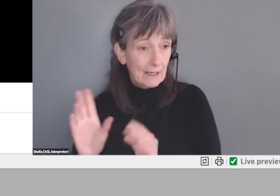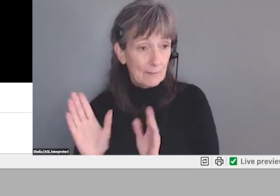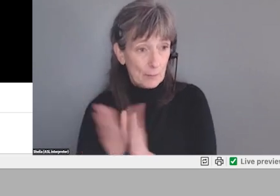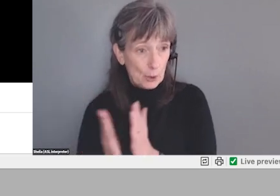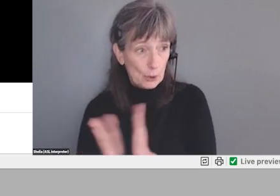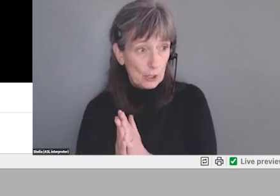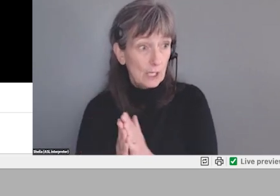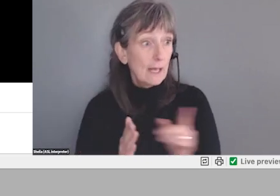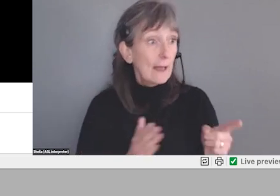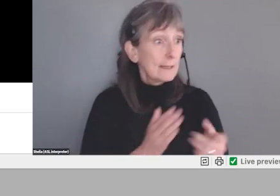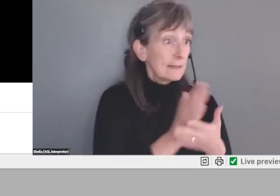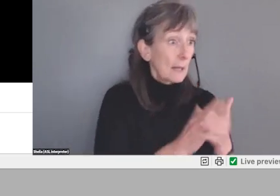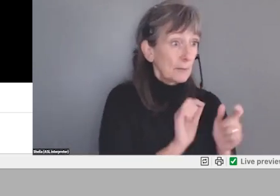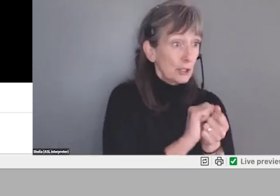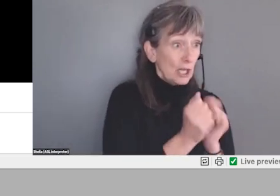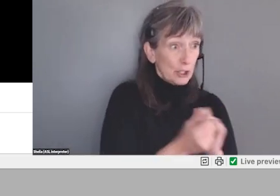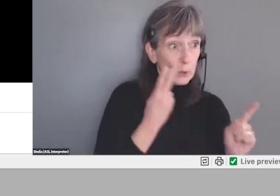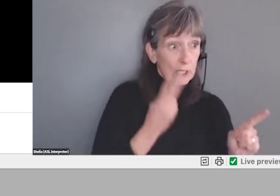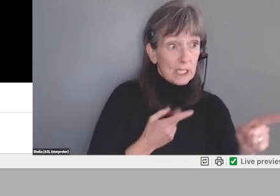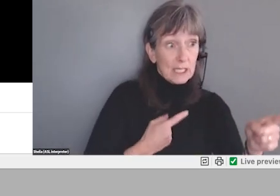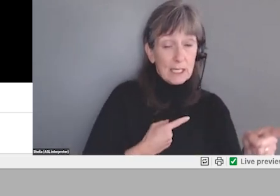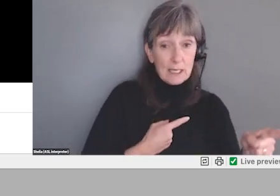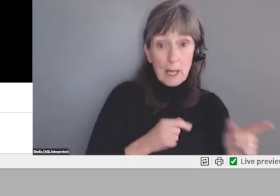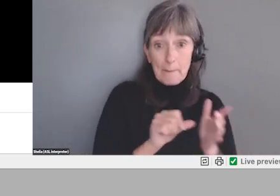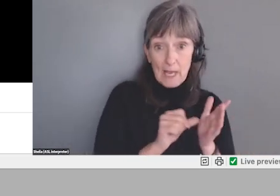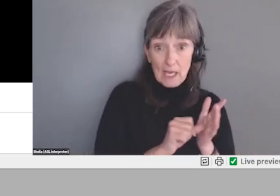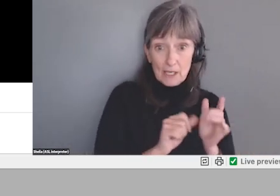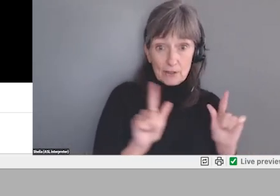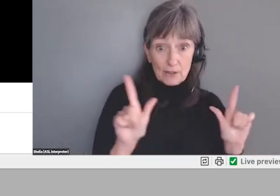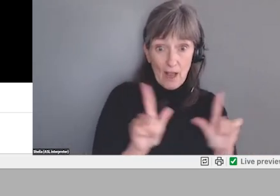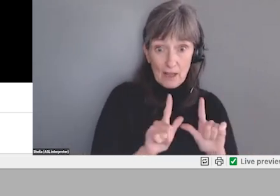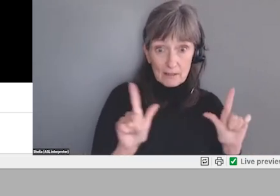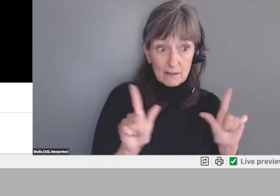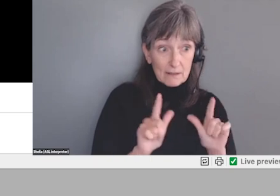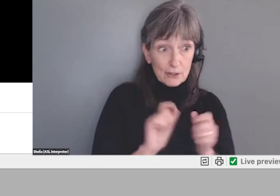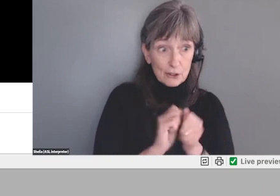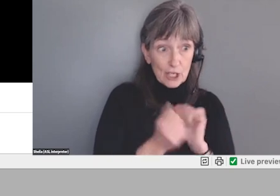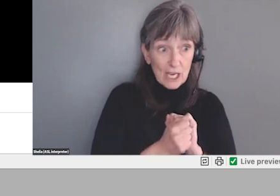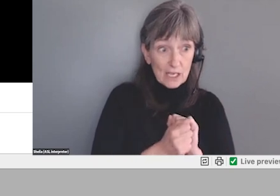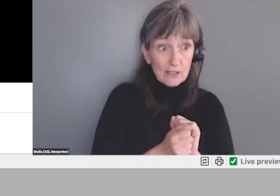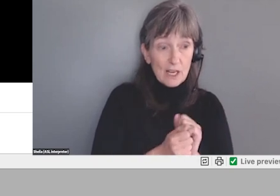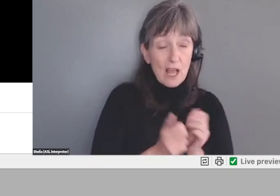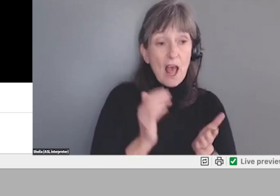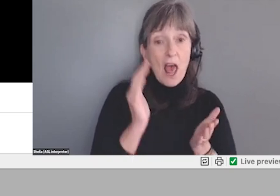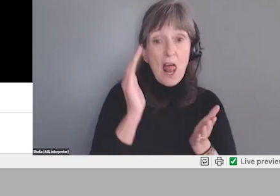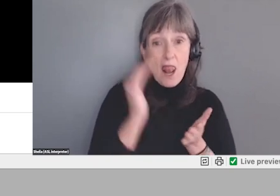the page size has been changed with reduced margins. The font has been changed to New